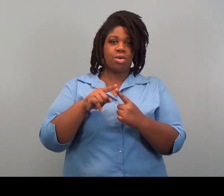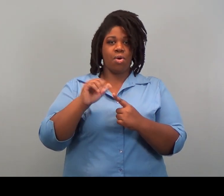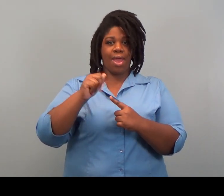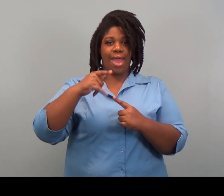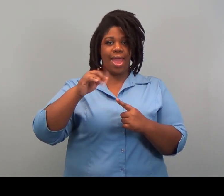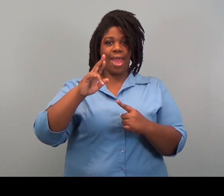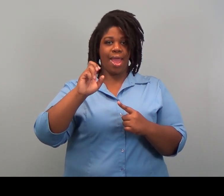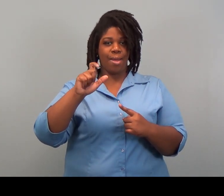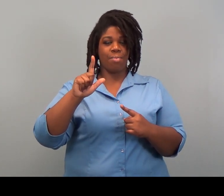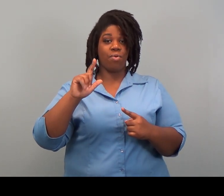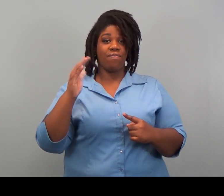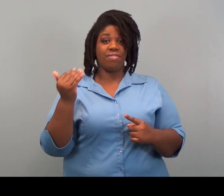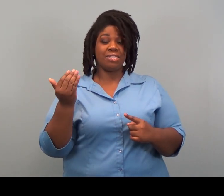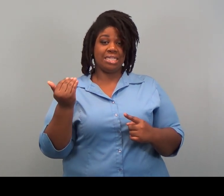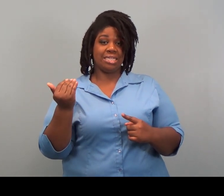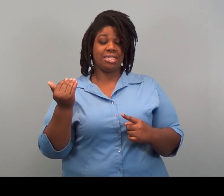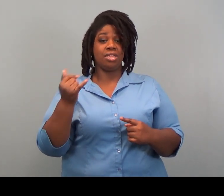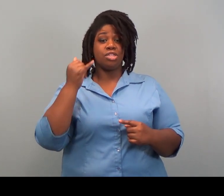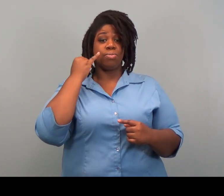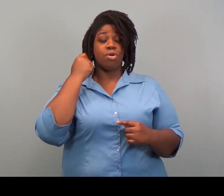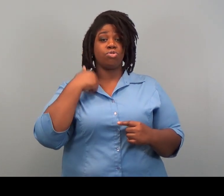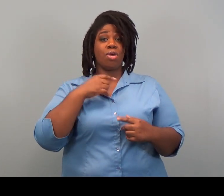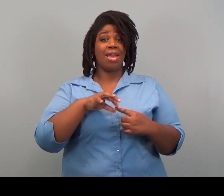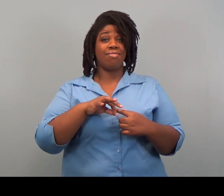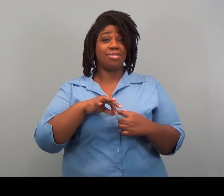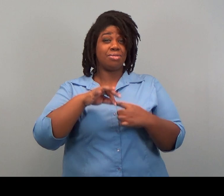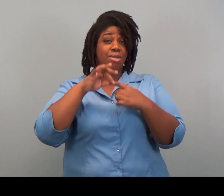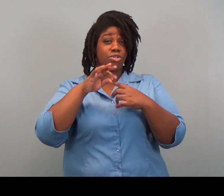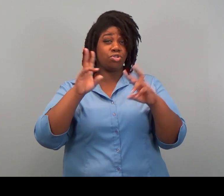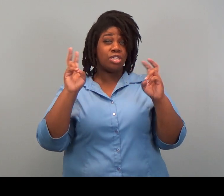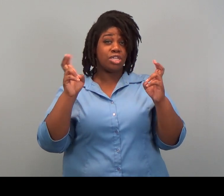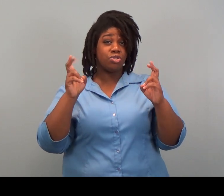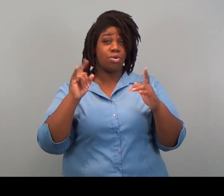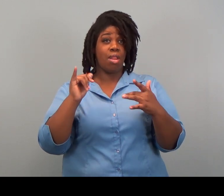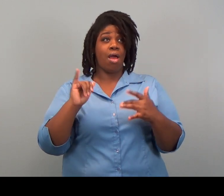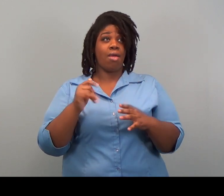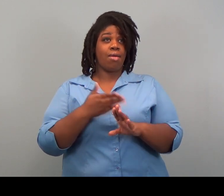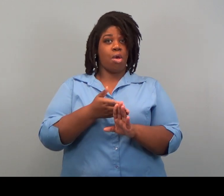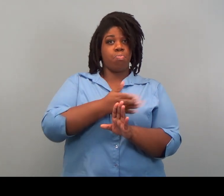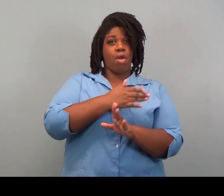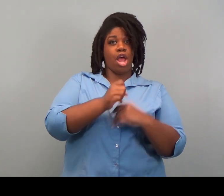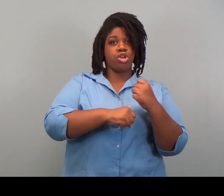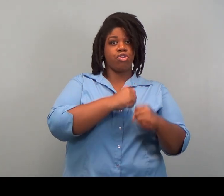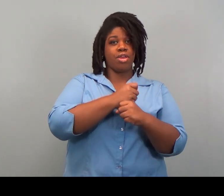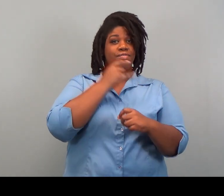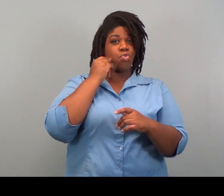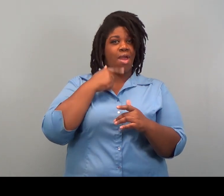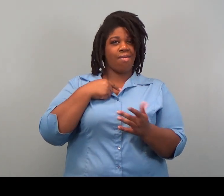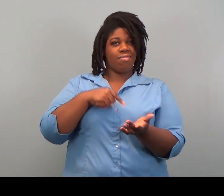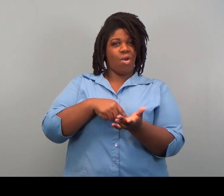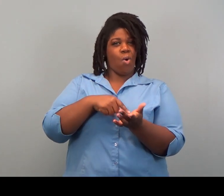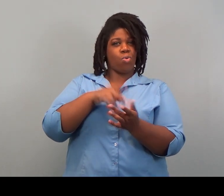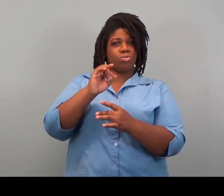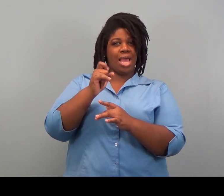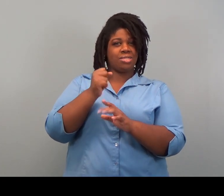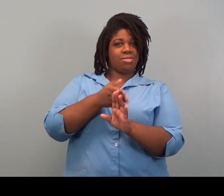If you have a specialty issue such as a prior year tax return, you know, or you've got a back tax issue